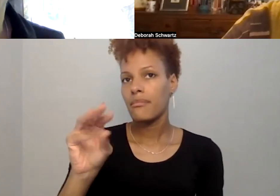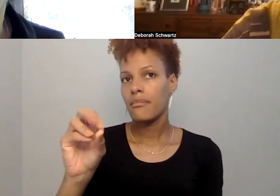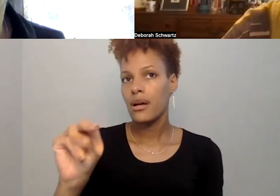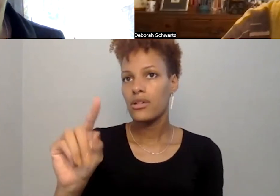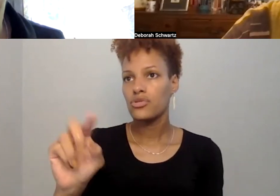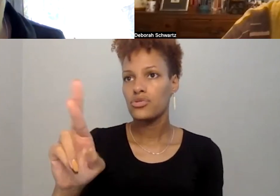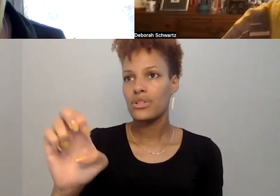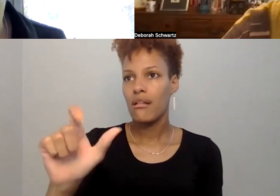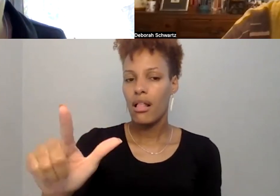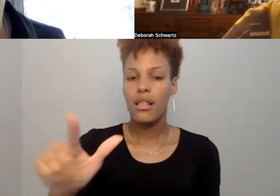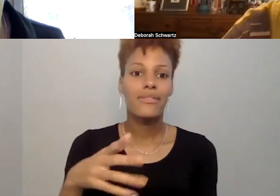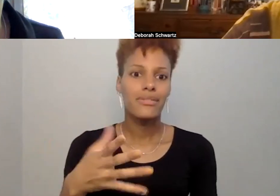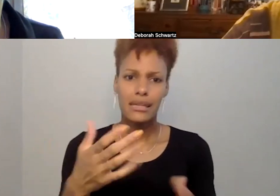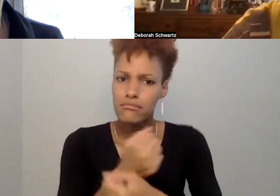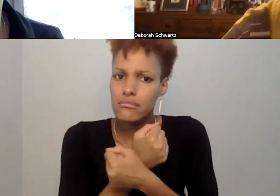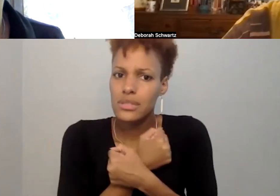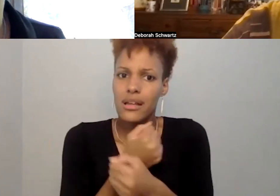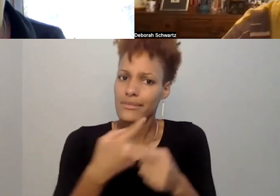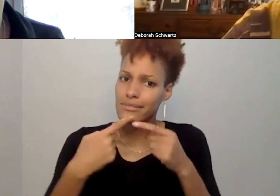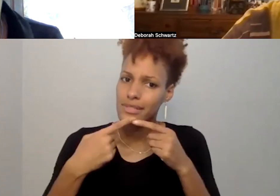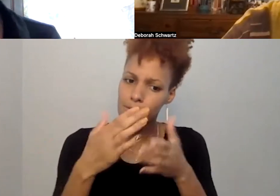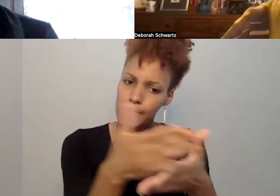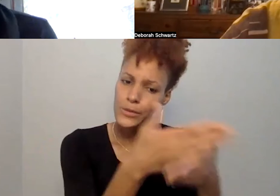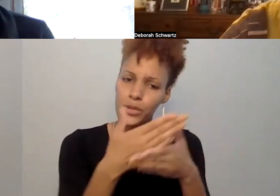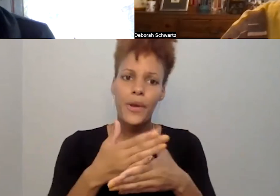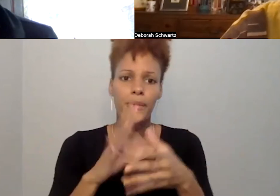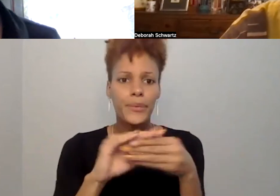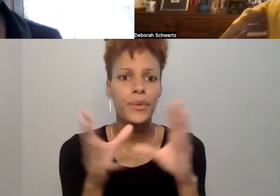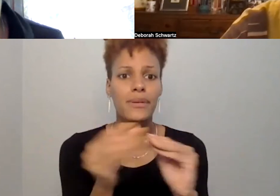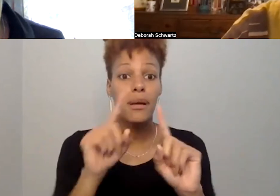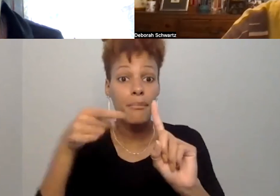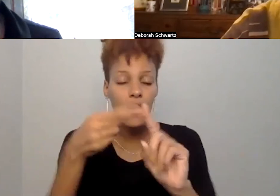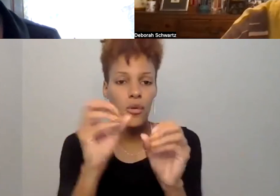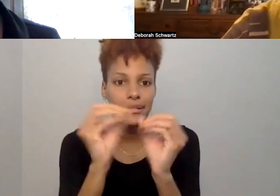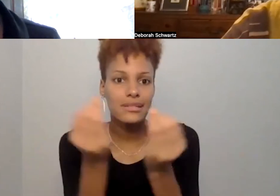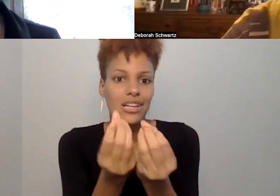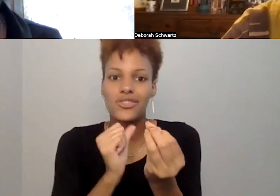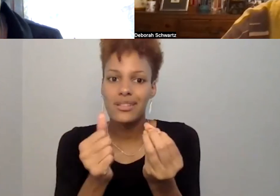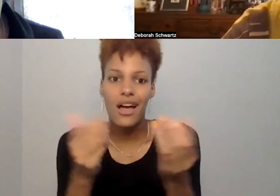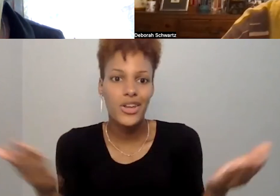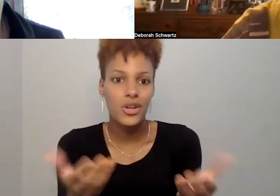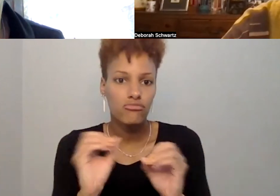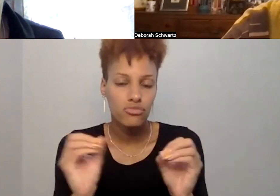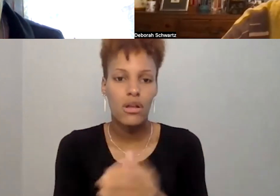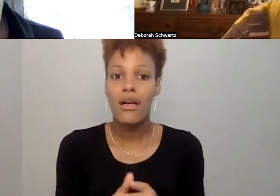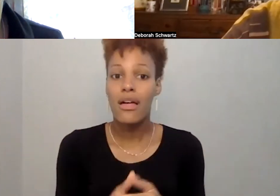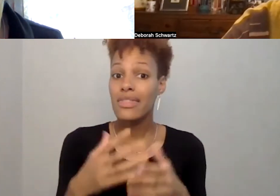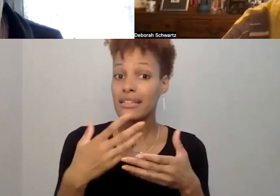organizations and groups that no longer exist, and they told the story of Lost Montreal, of four